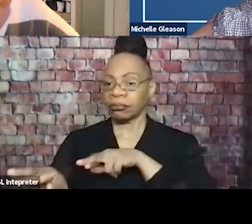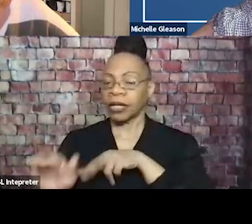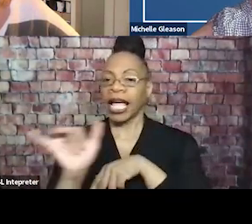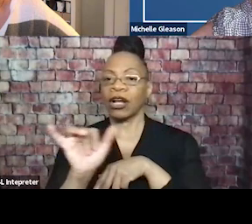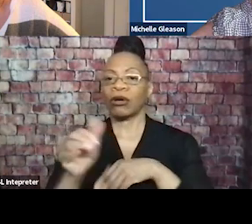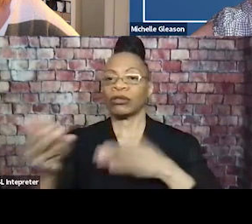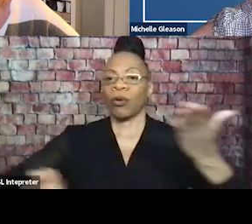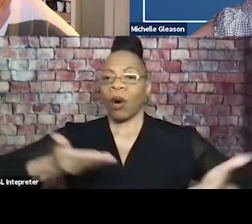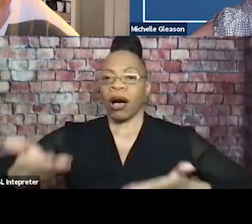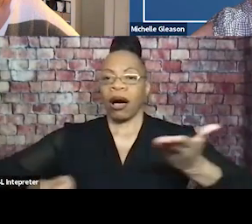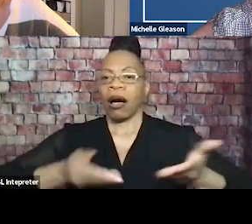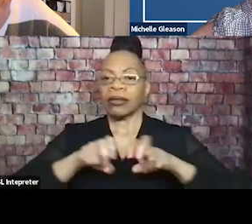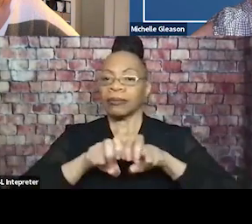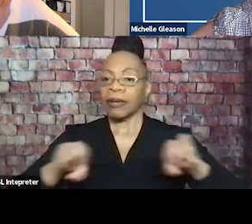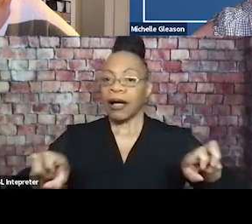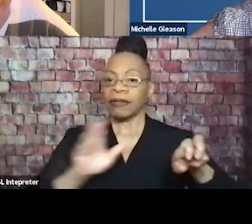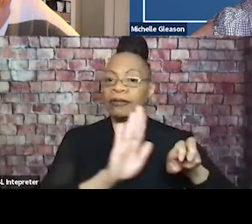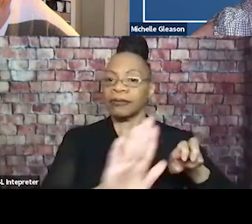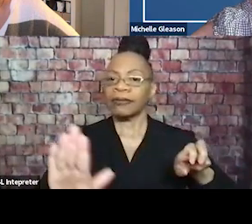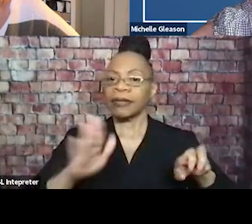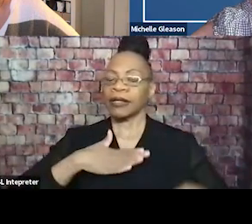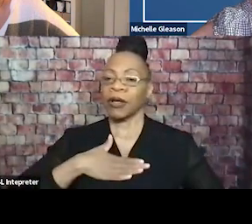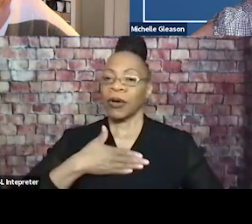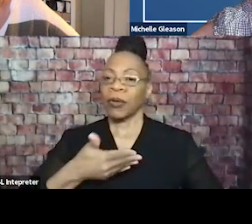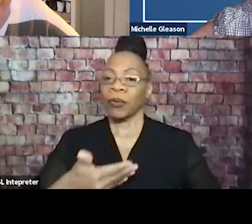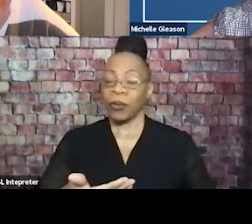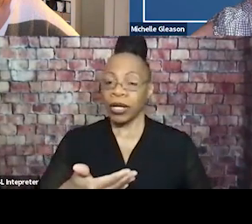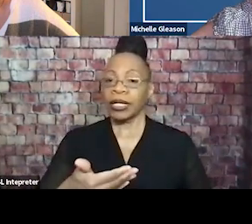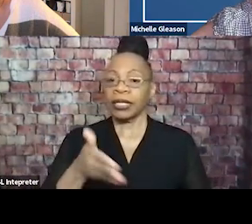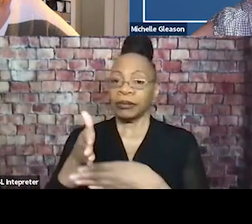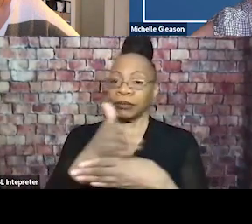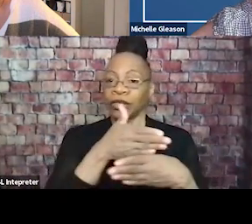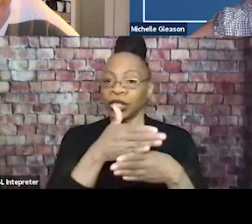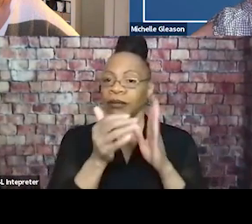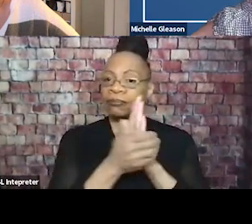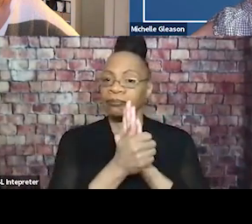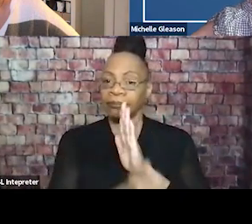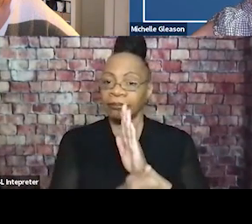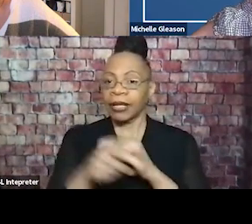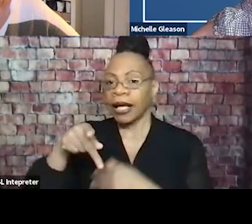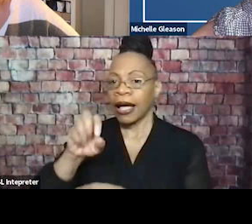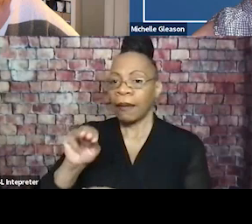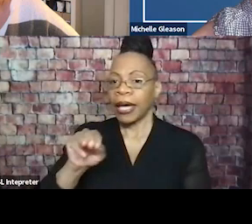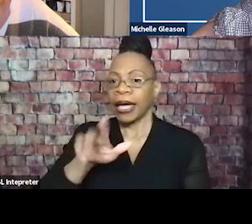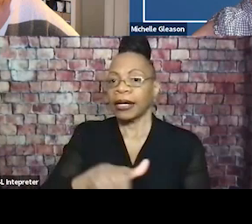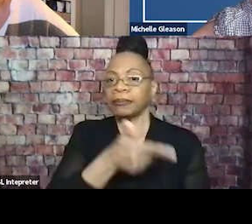for your willingness to share your expertise on this important topic this afternoon. And Pam, I'm gonna turn it back over to you.